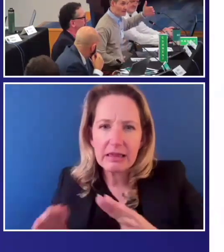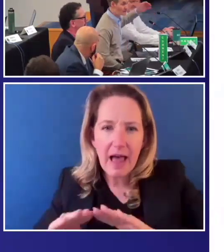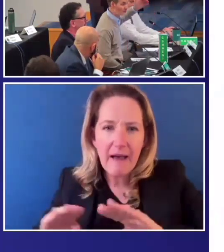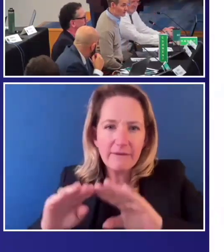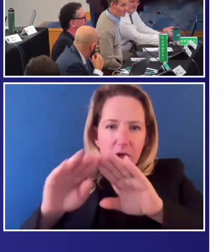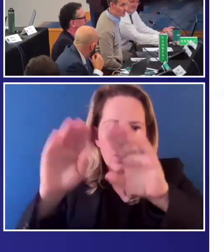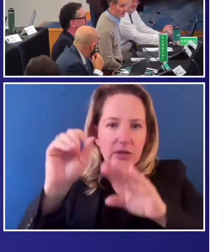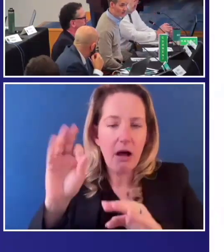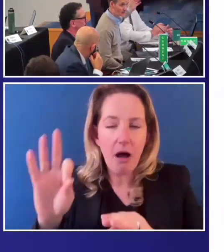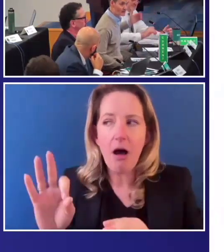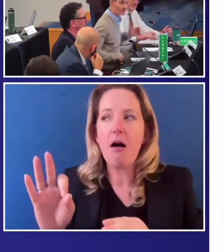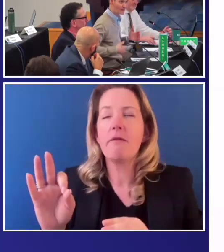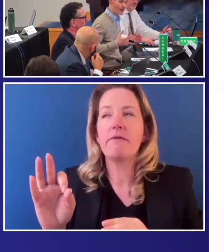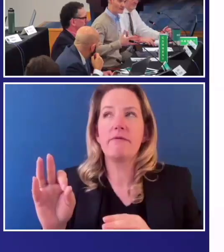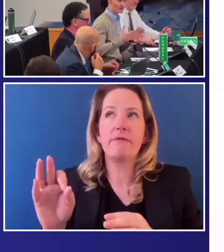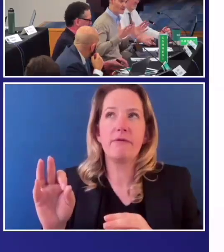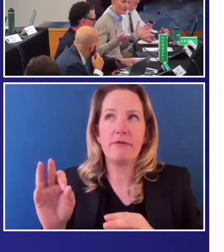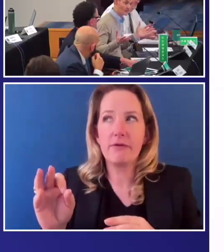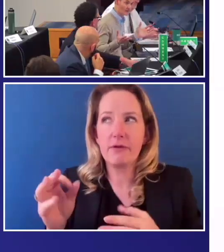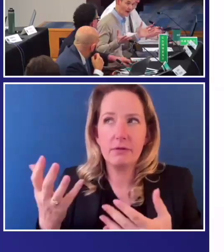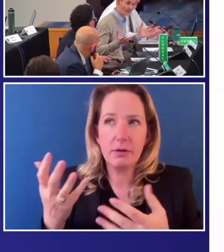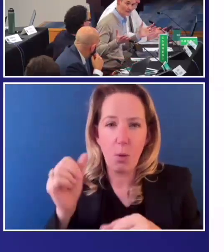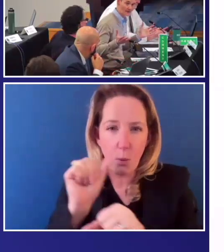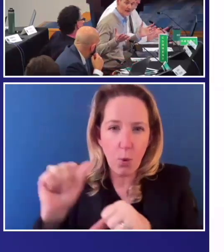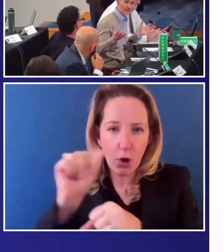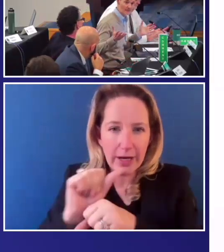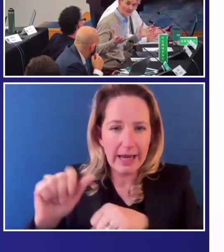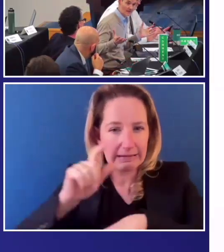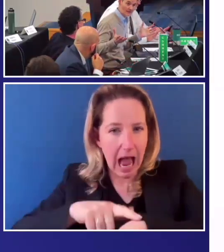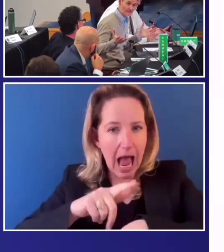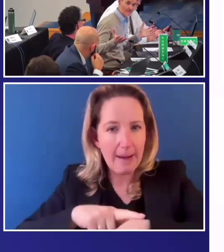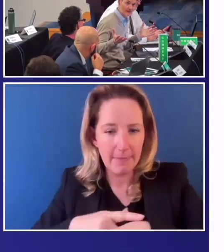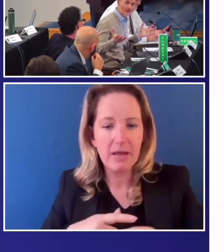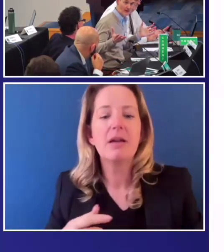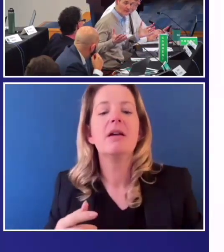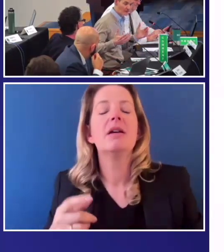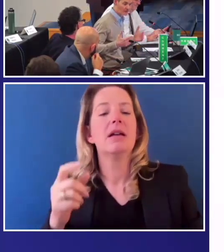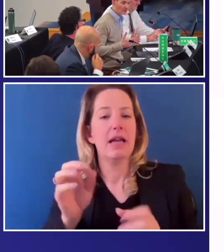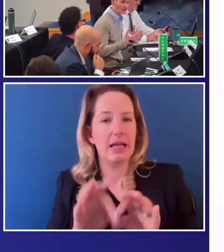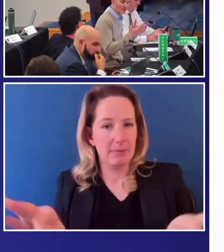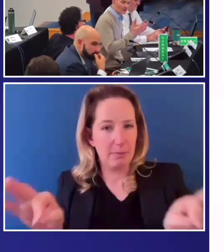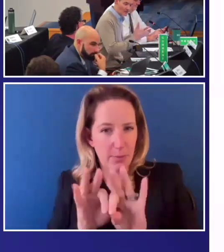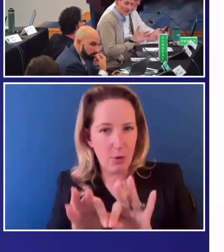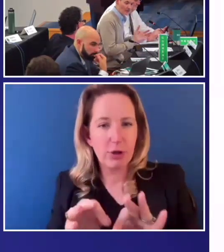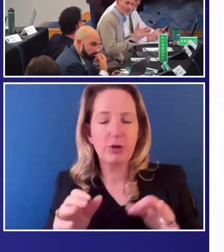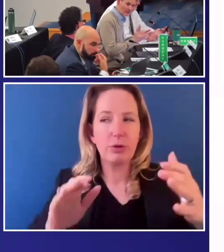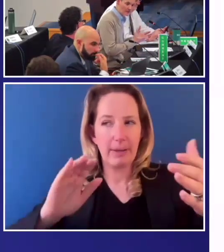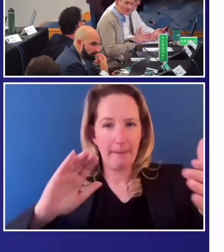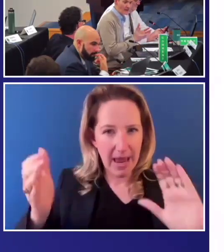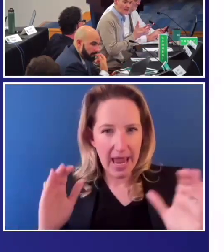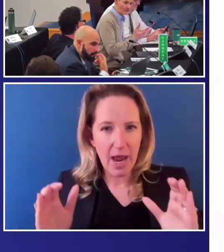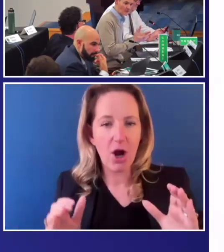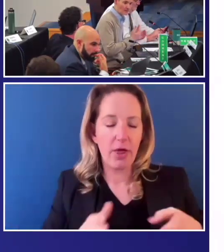earnings year on your completer side would actually make for a better apples to apples comparison, right? Because you would be including on the completer side as well,